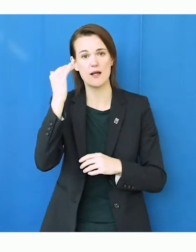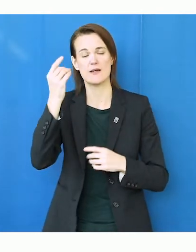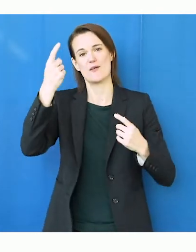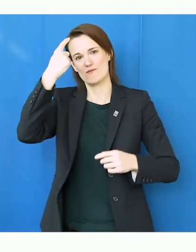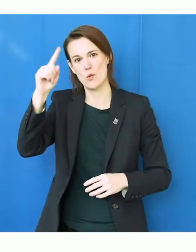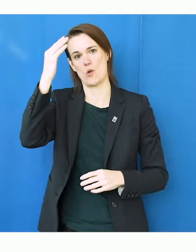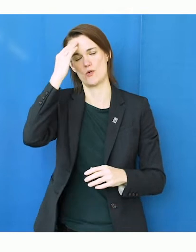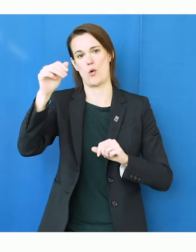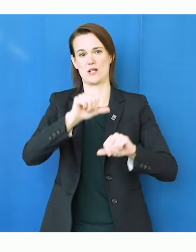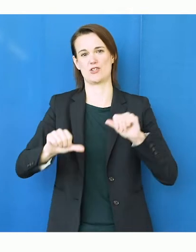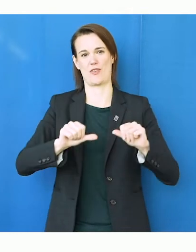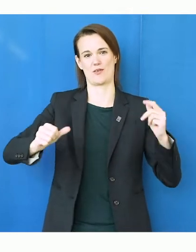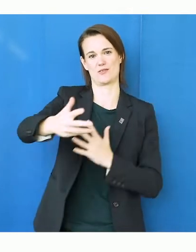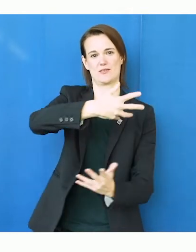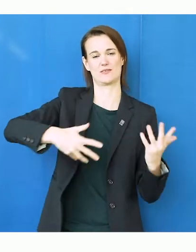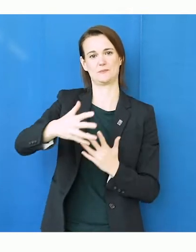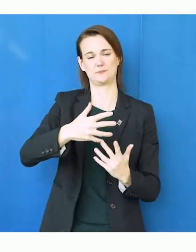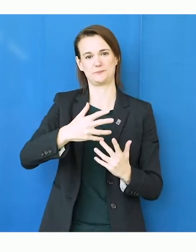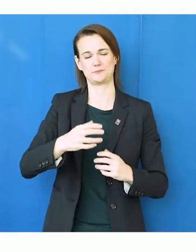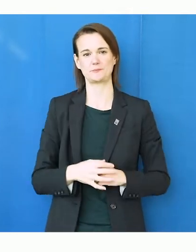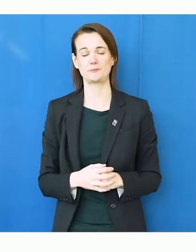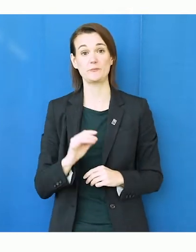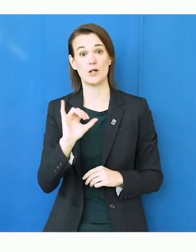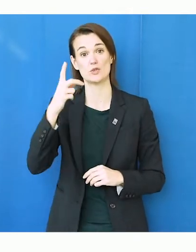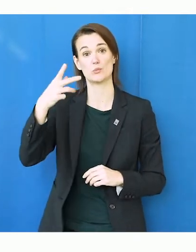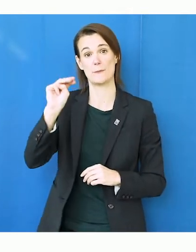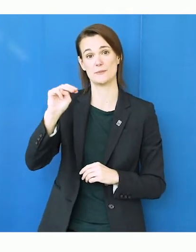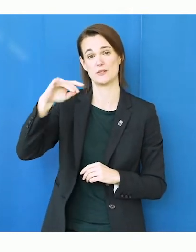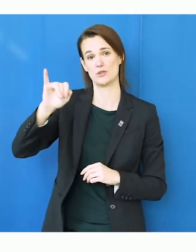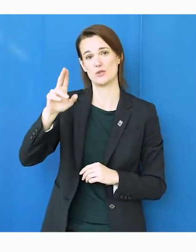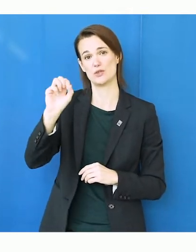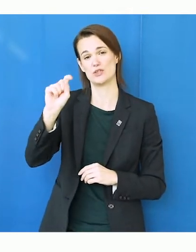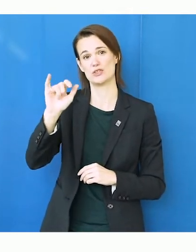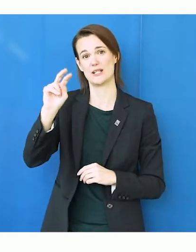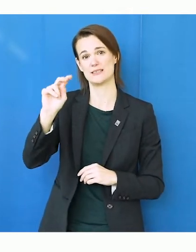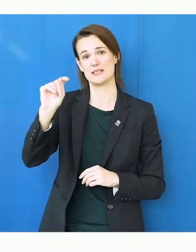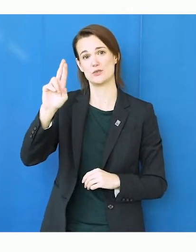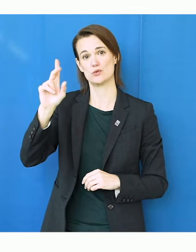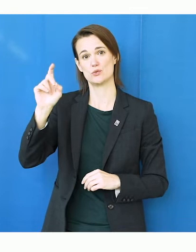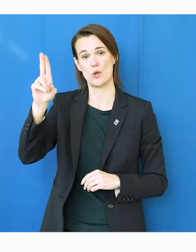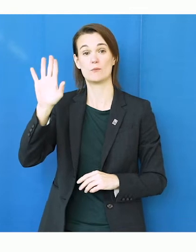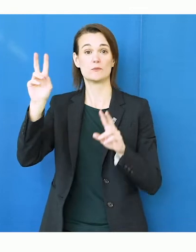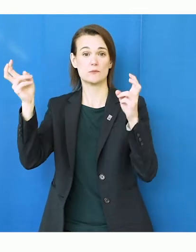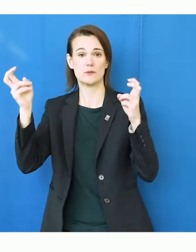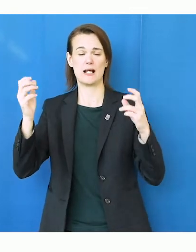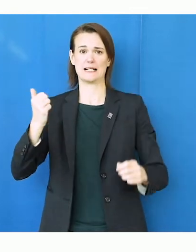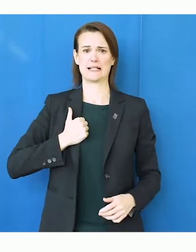Just like the Prime Minister of Canada Justin Trudeau has emphasized, Canada is strong not in spite of our differences, but because of them.